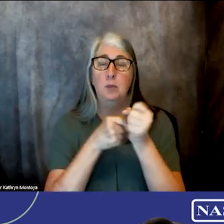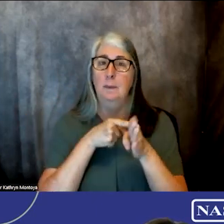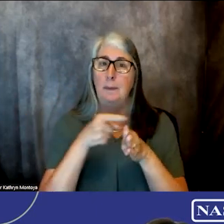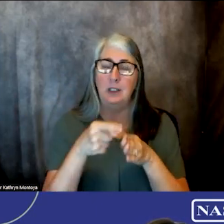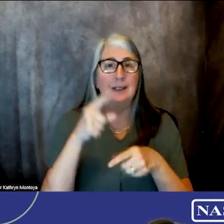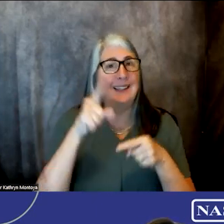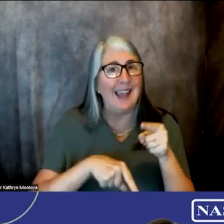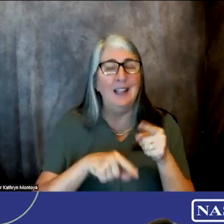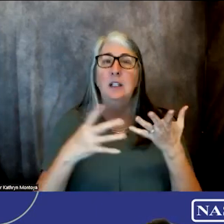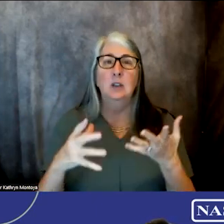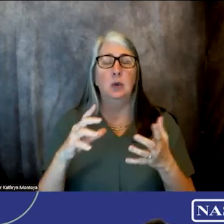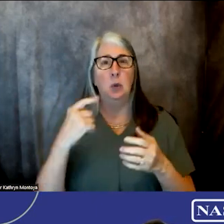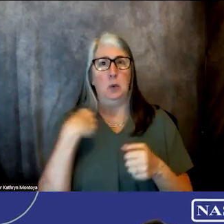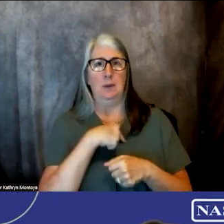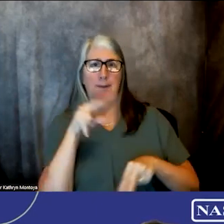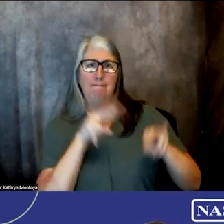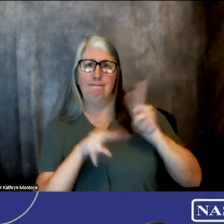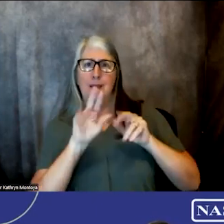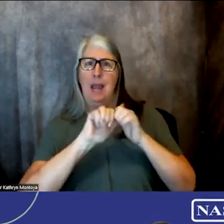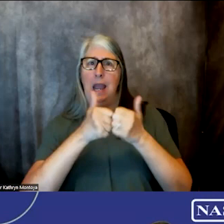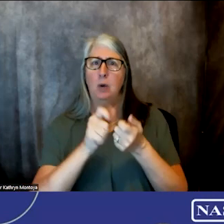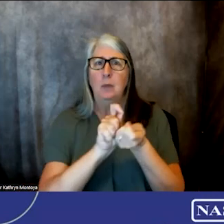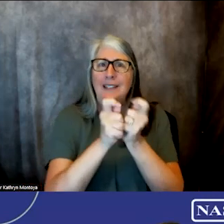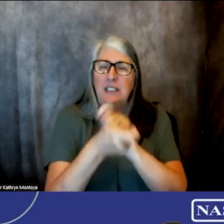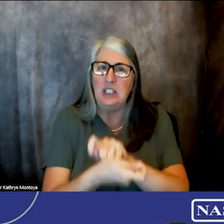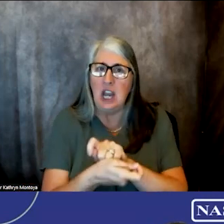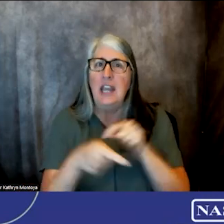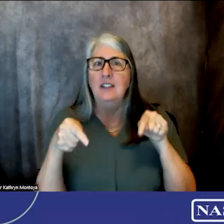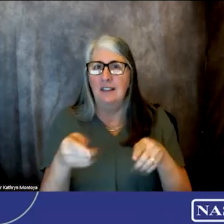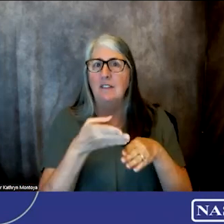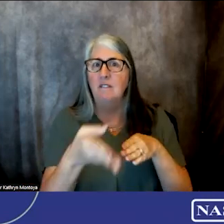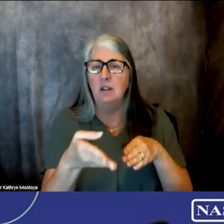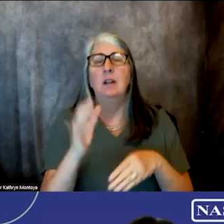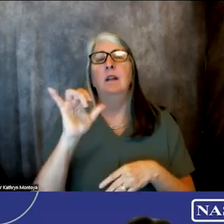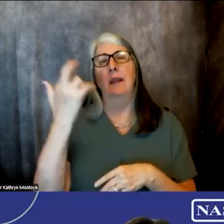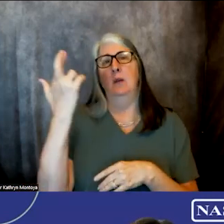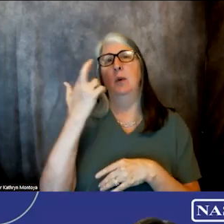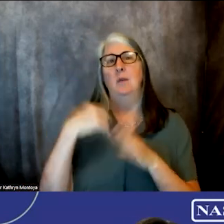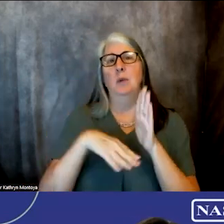CHANGE THE FIELD? THIS IS WHY WE DEVELOPED THIS RESOURCE.